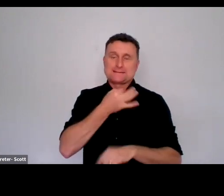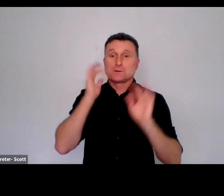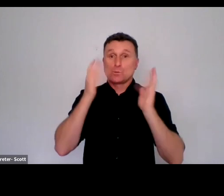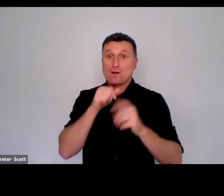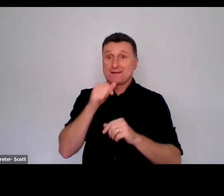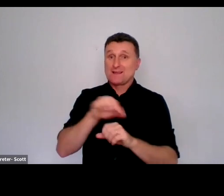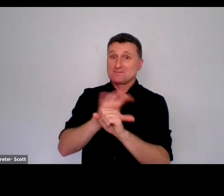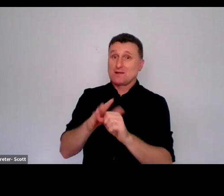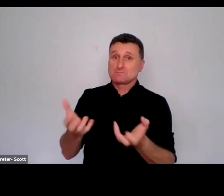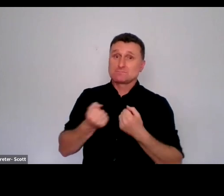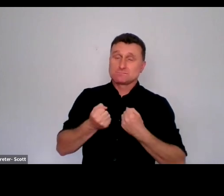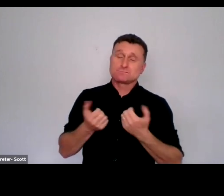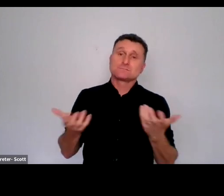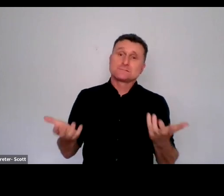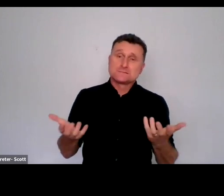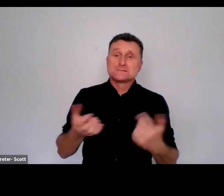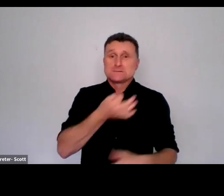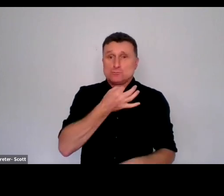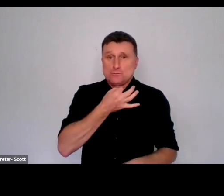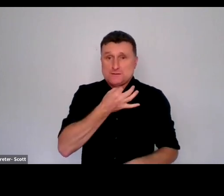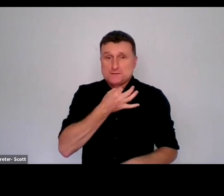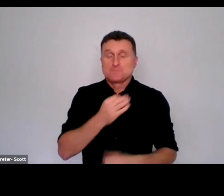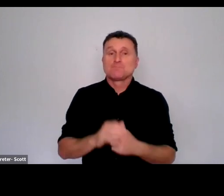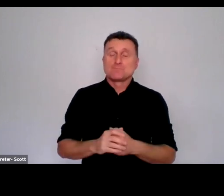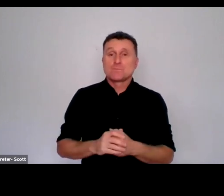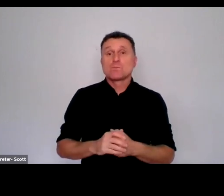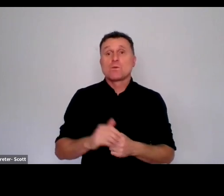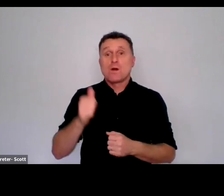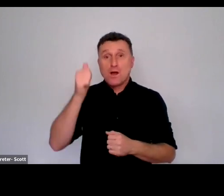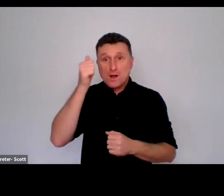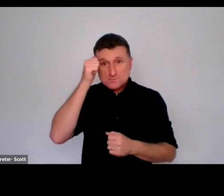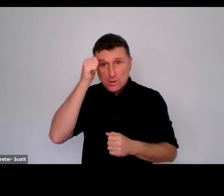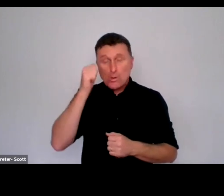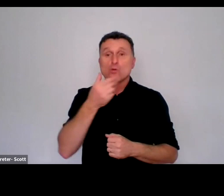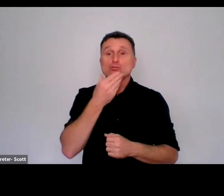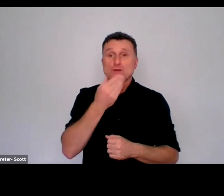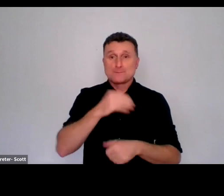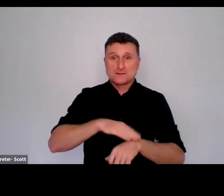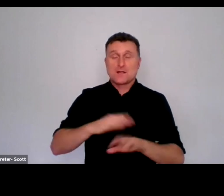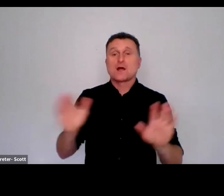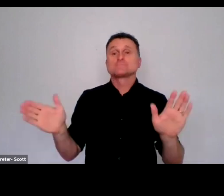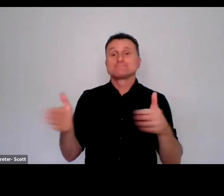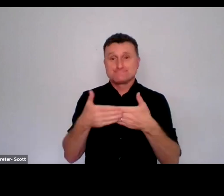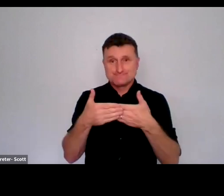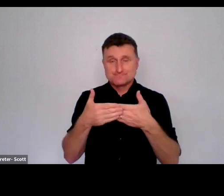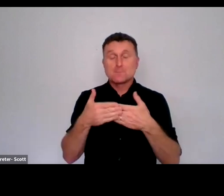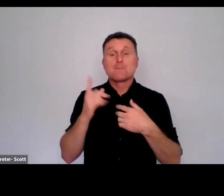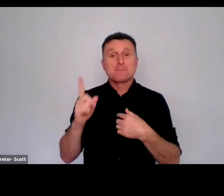So as we head away, we will make sure that on our website we provide some key public health information